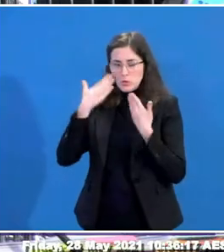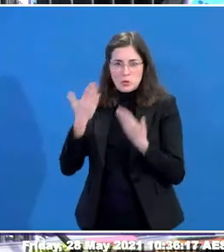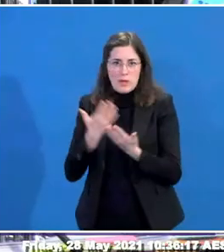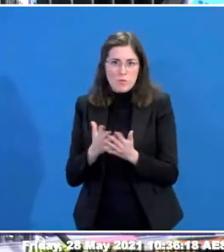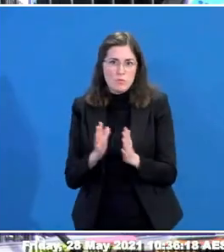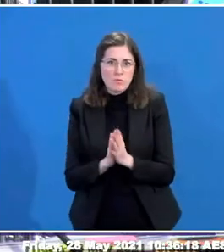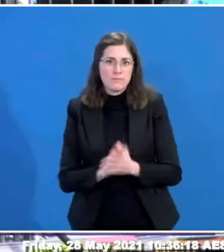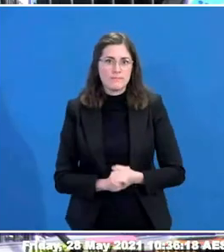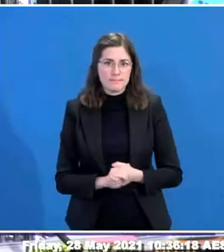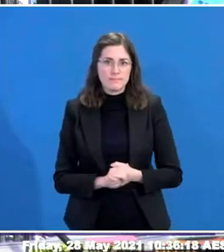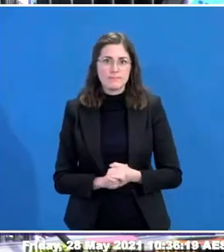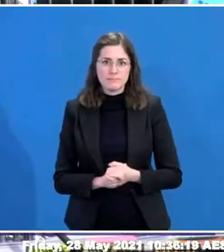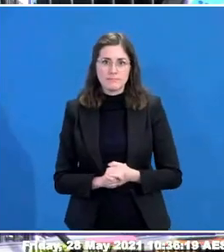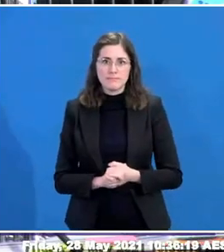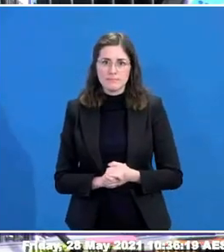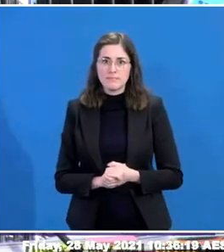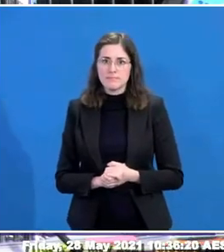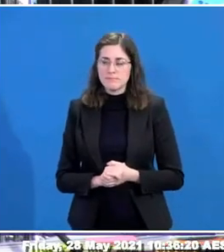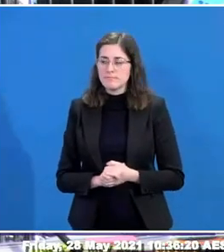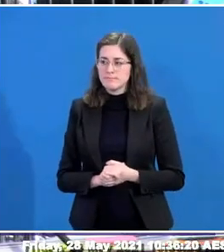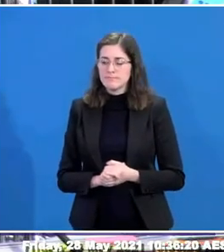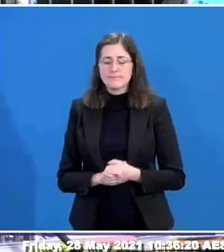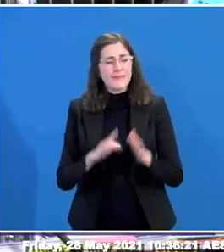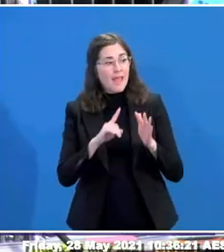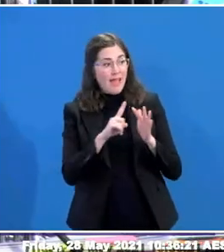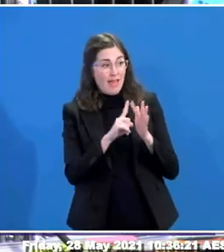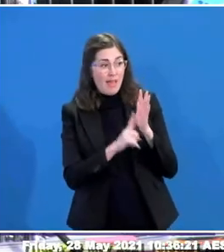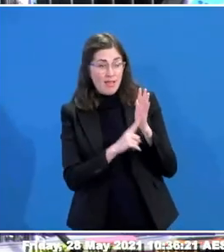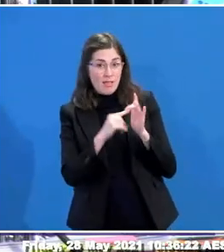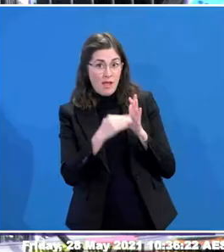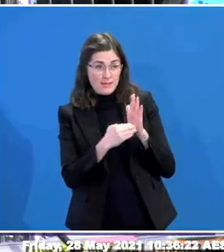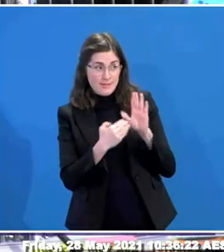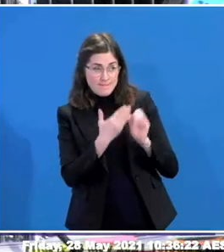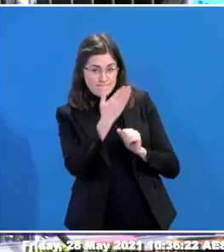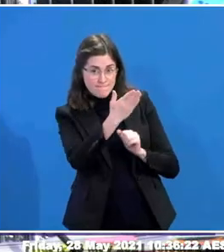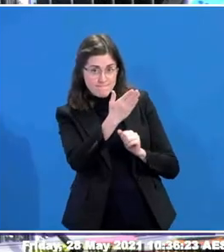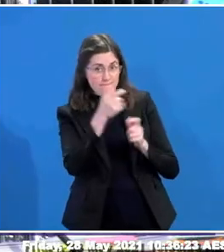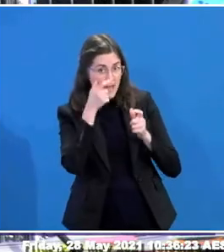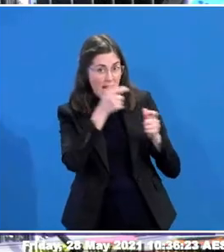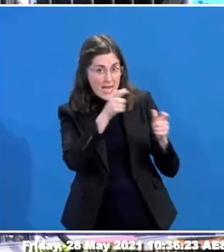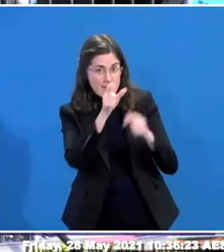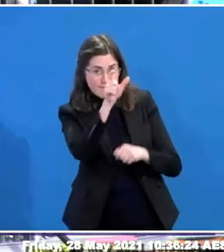In terms of Eliza, can I suggest to you that the only part of